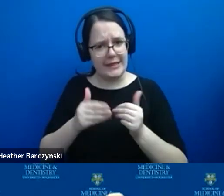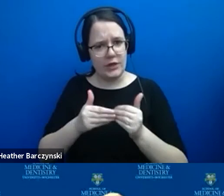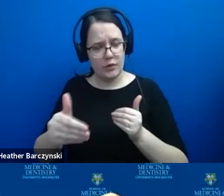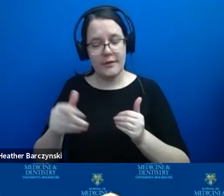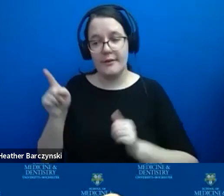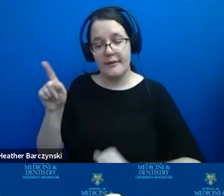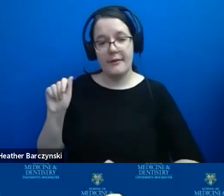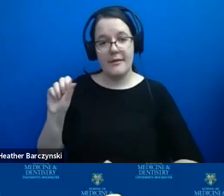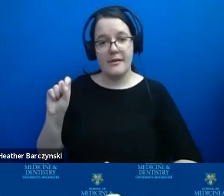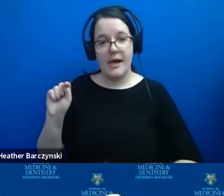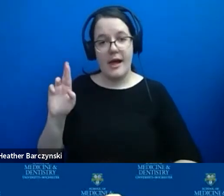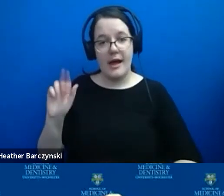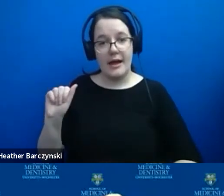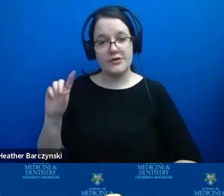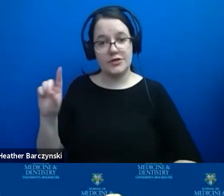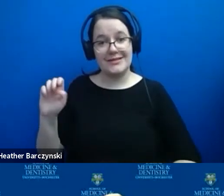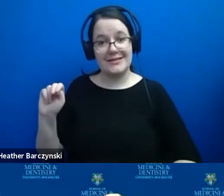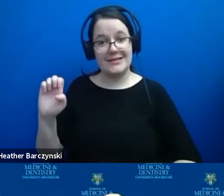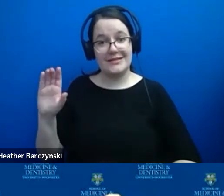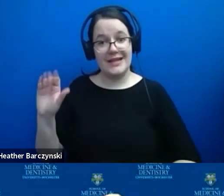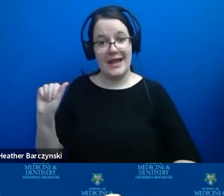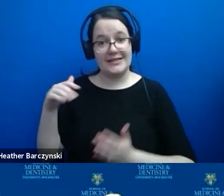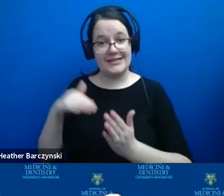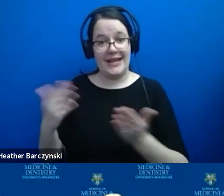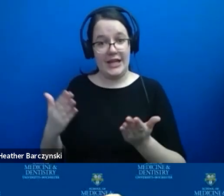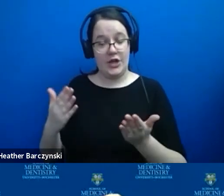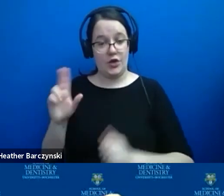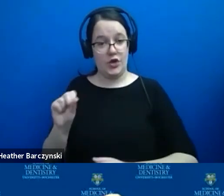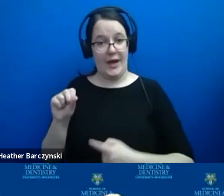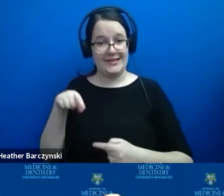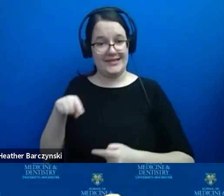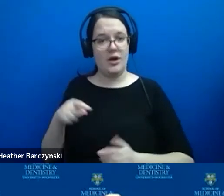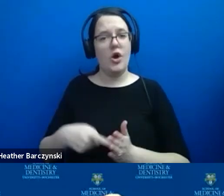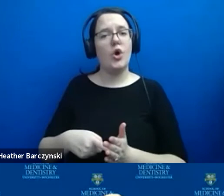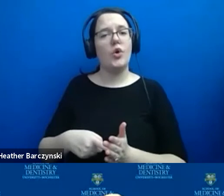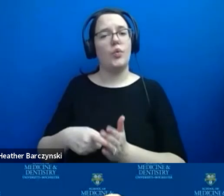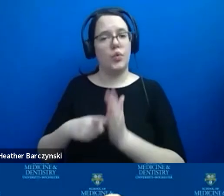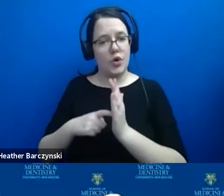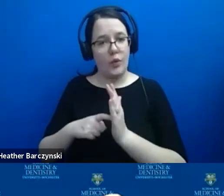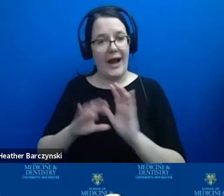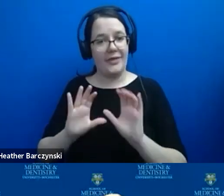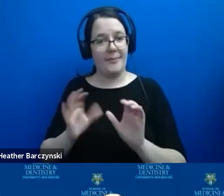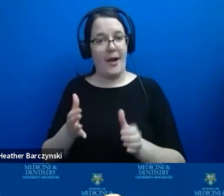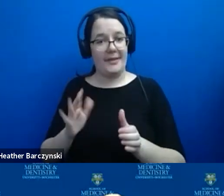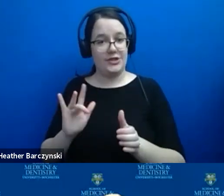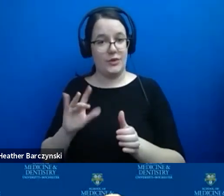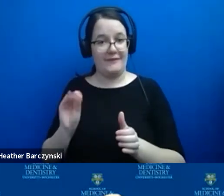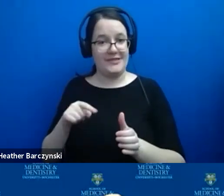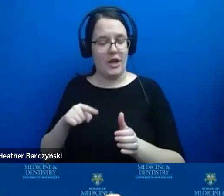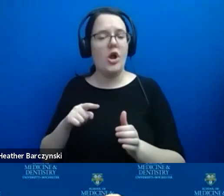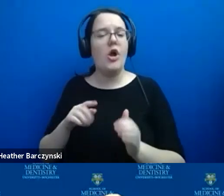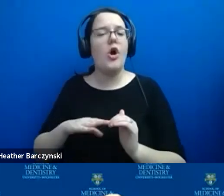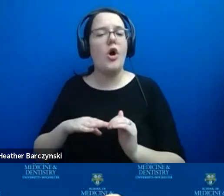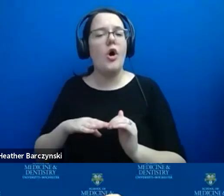in the u.s uh required 25 of the population study population to be over age 65 just so specifically